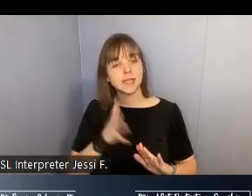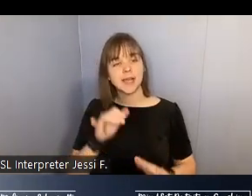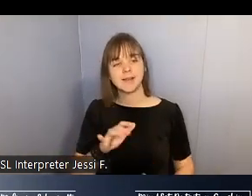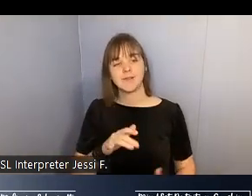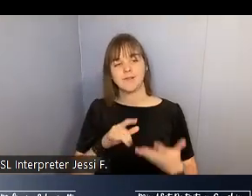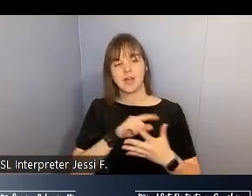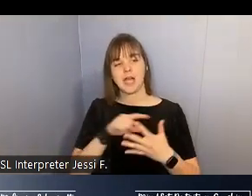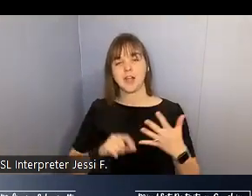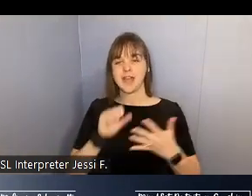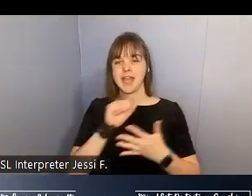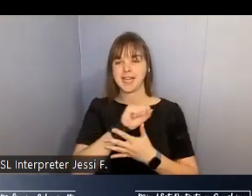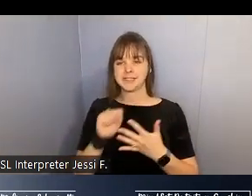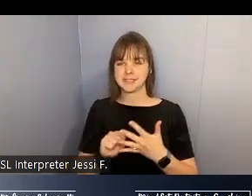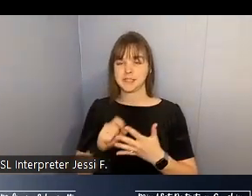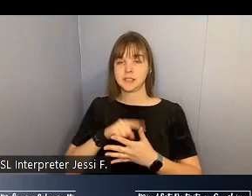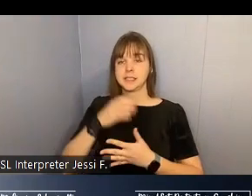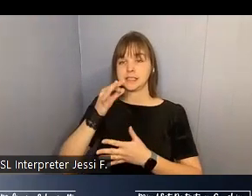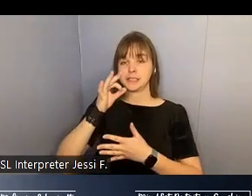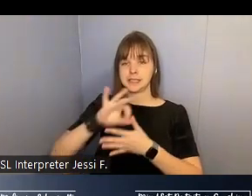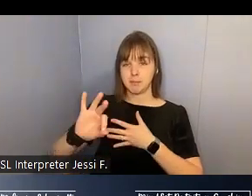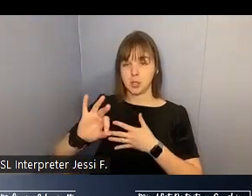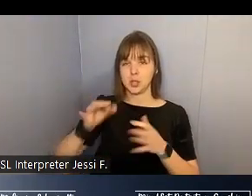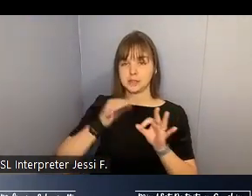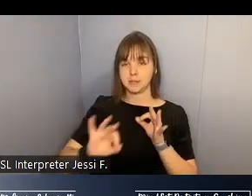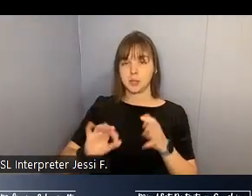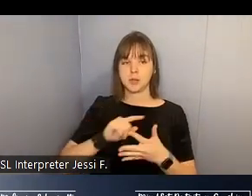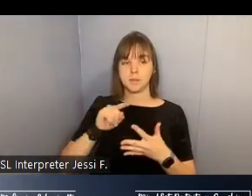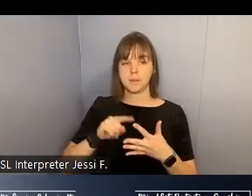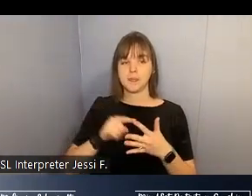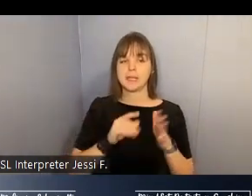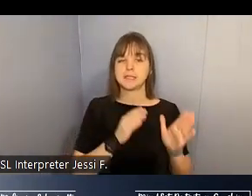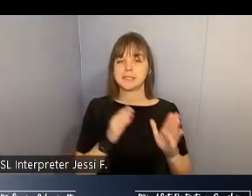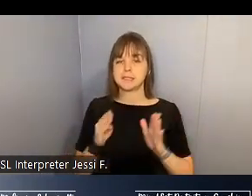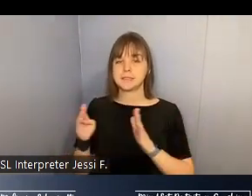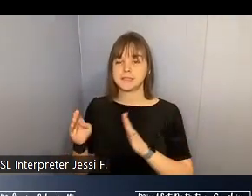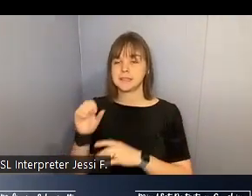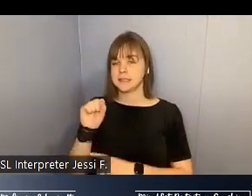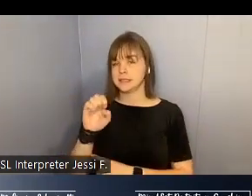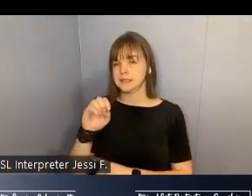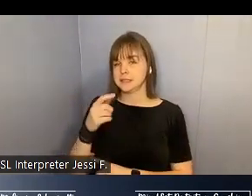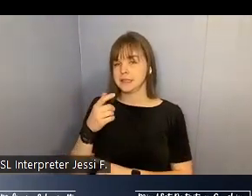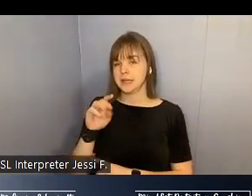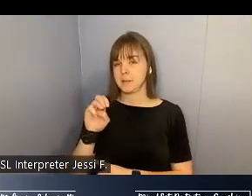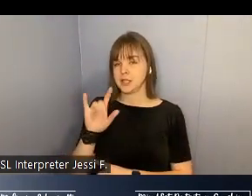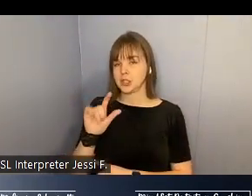We want the thing to be simple that you can do it every day, segmental where it's broken down into organized pieces.